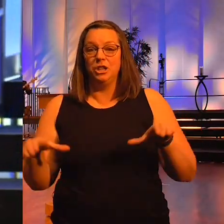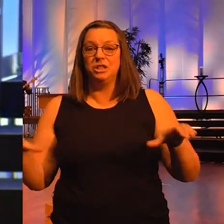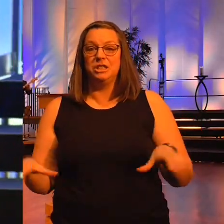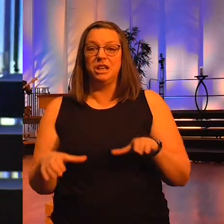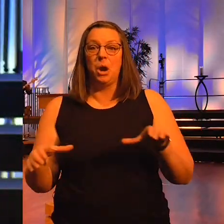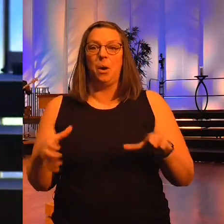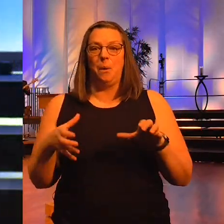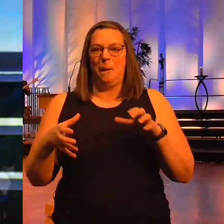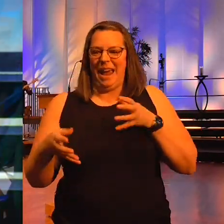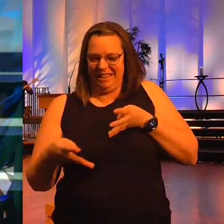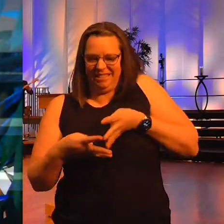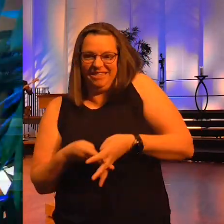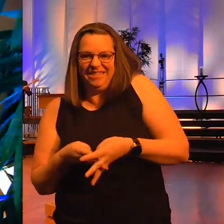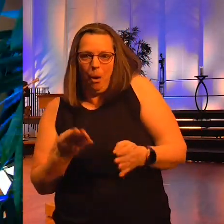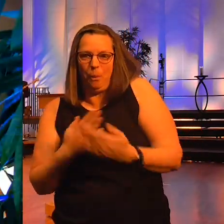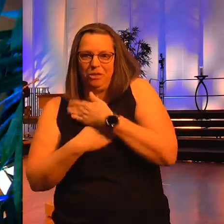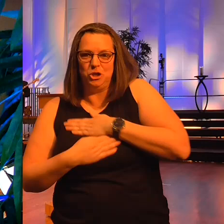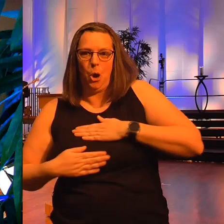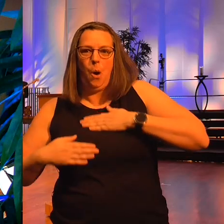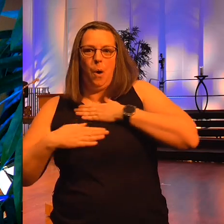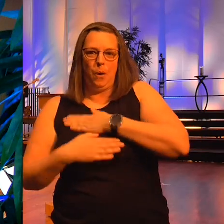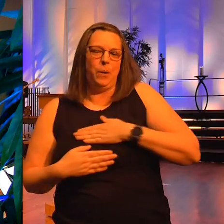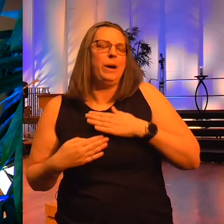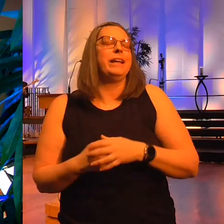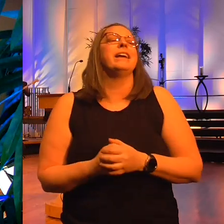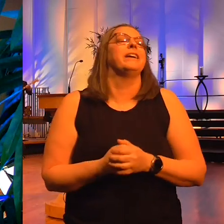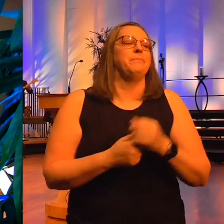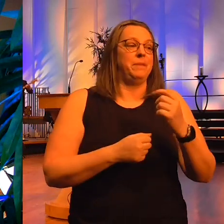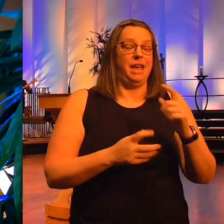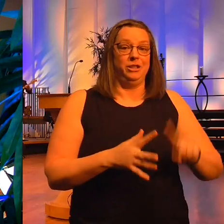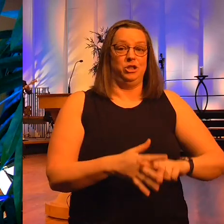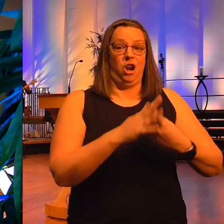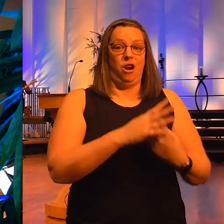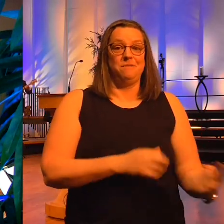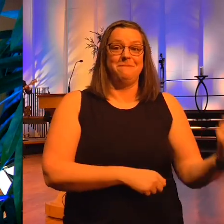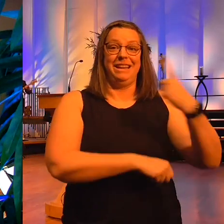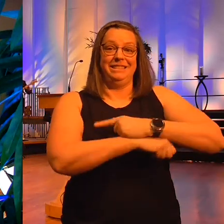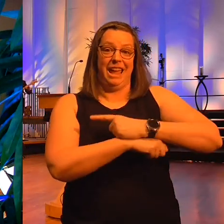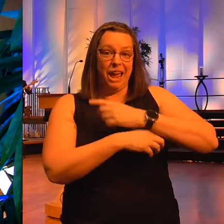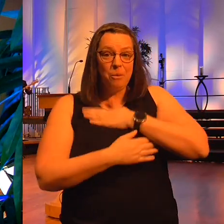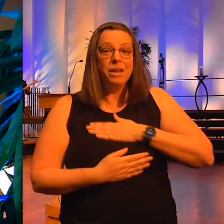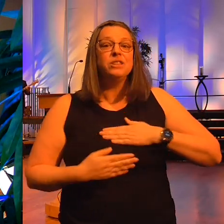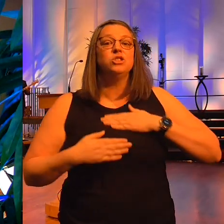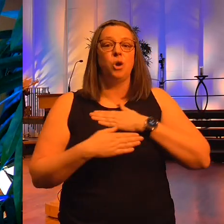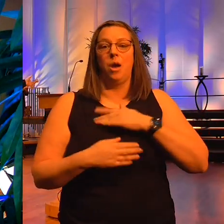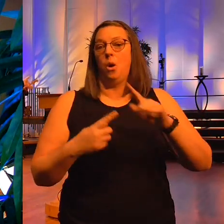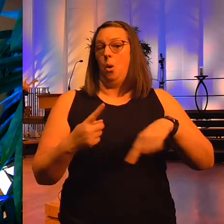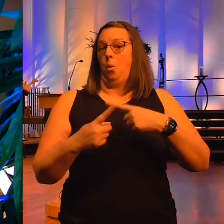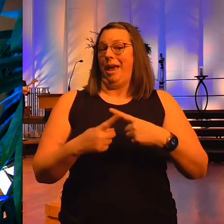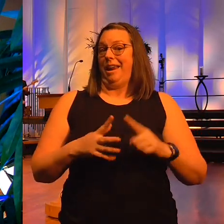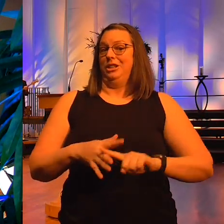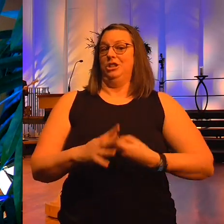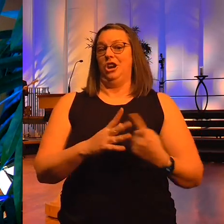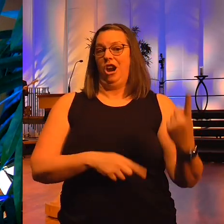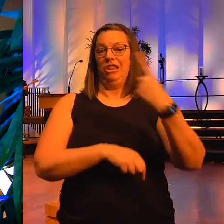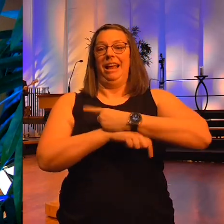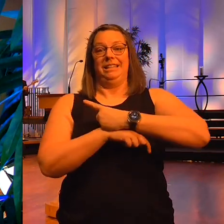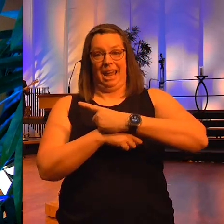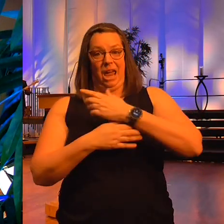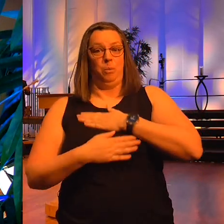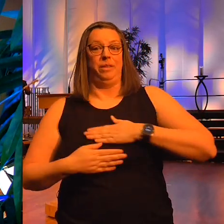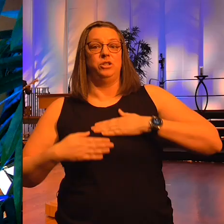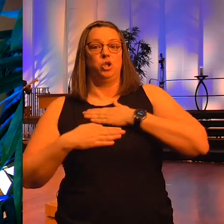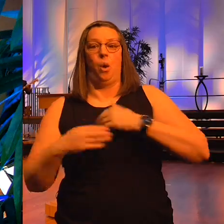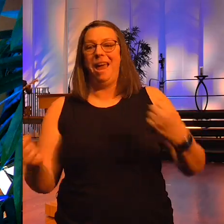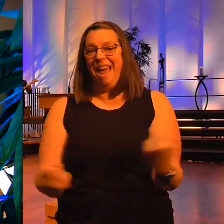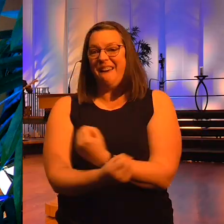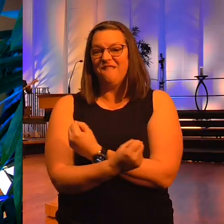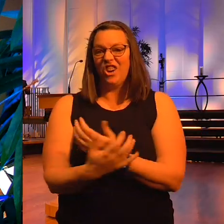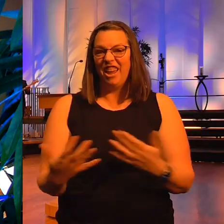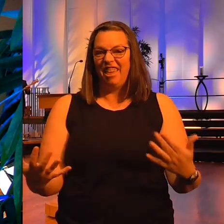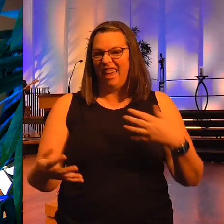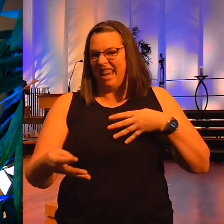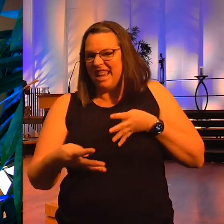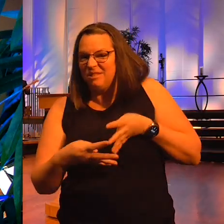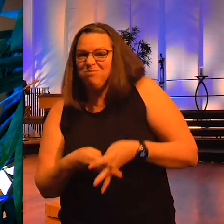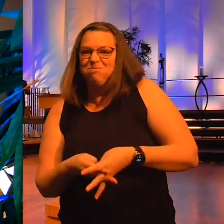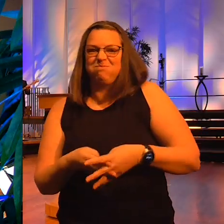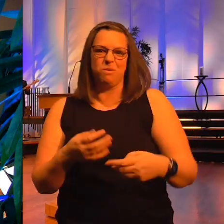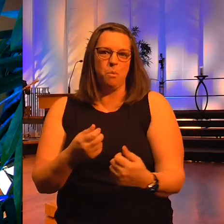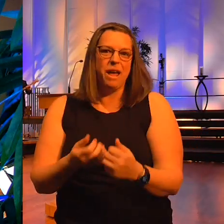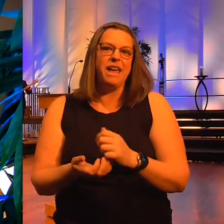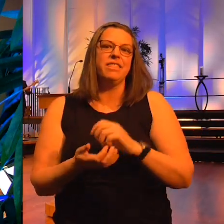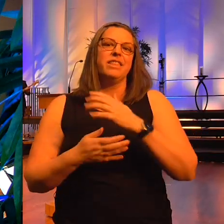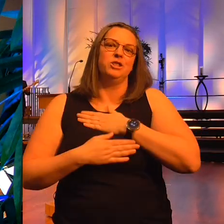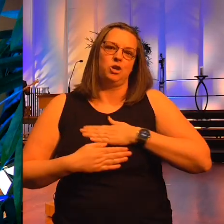with joy I start my day with joy when I start my day with joy everything I do is infused with joy